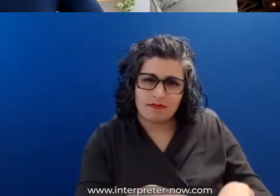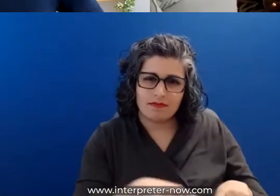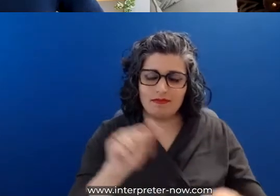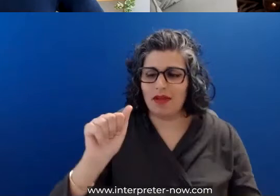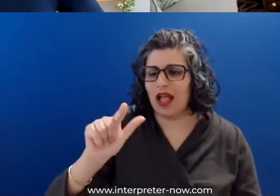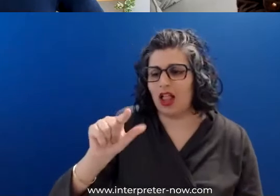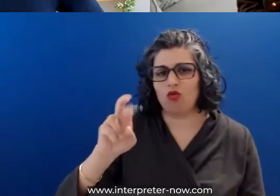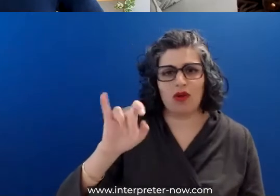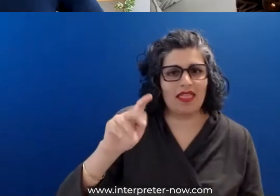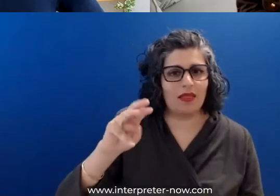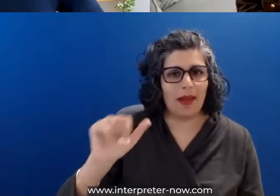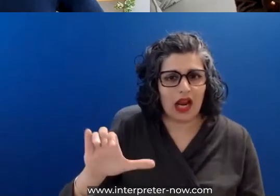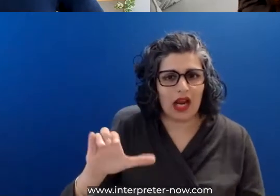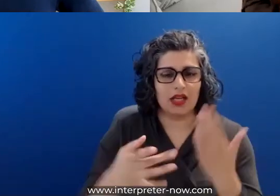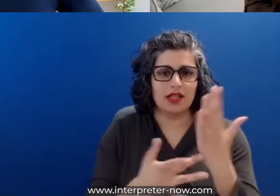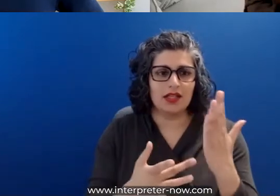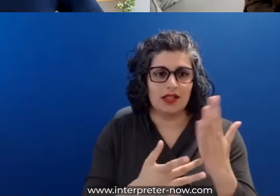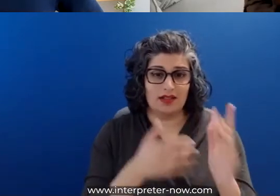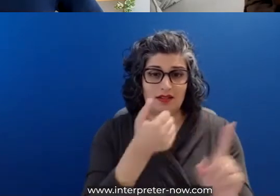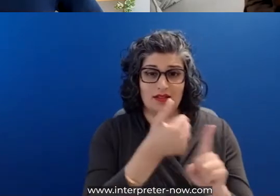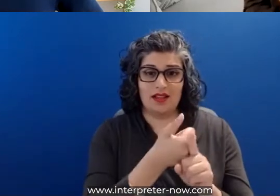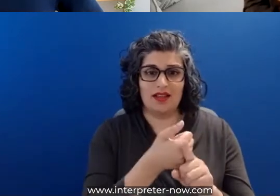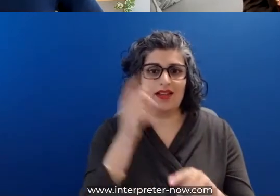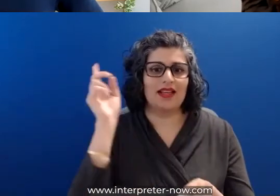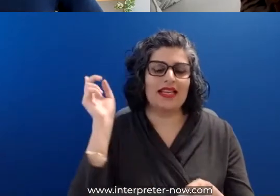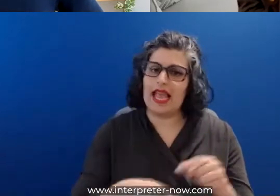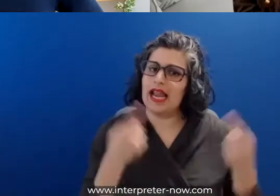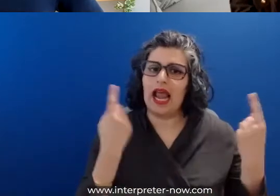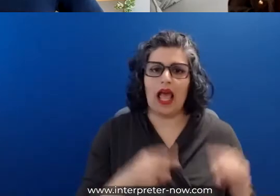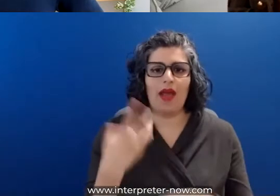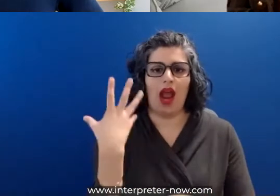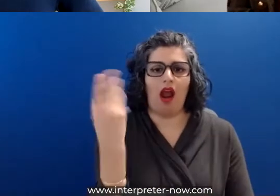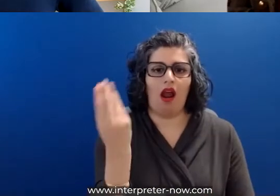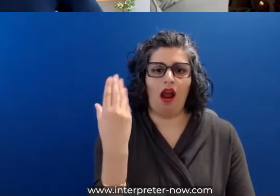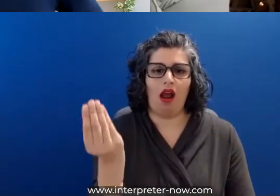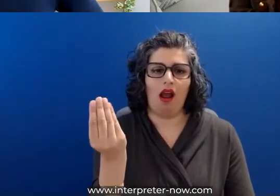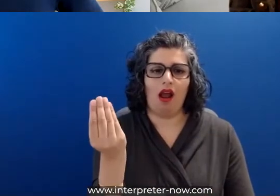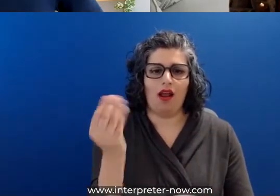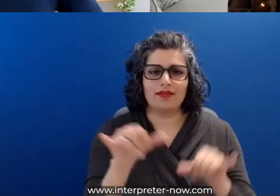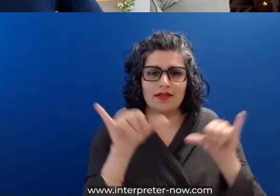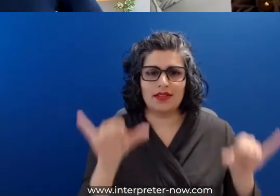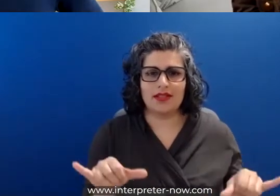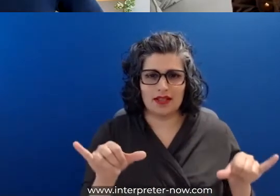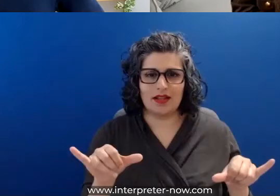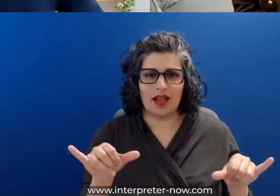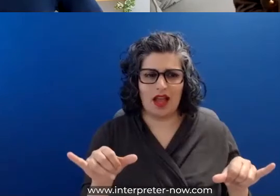technologies in and of itself cannot occur outside of the system and values that we already